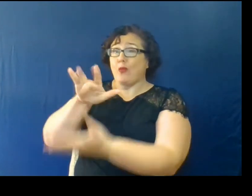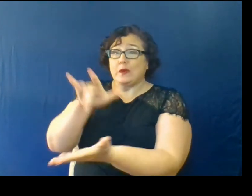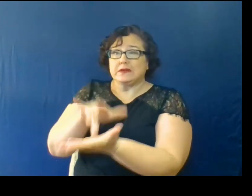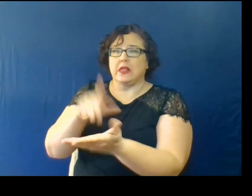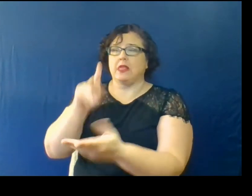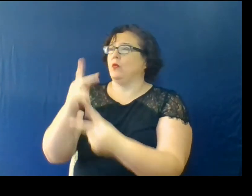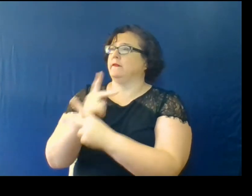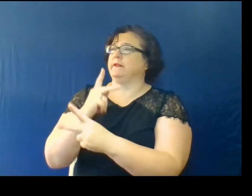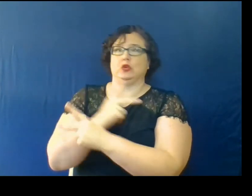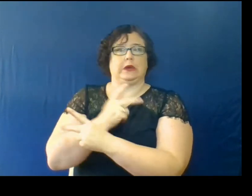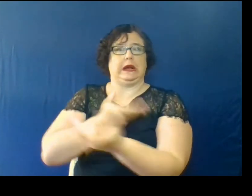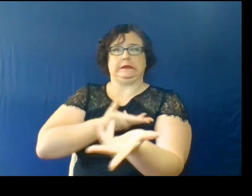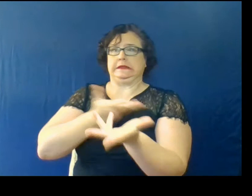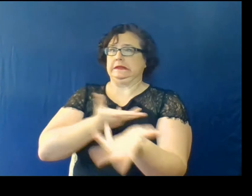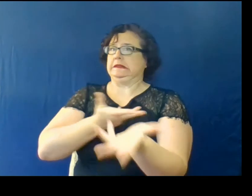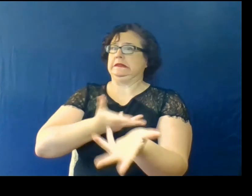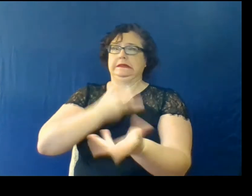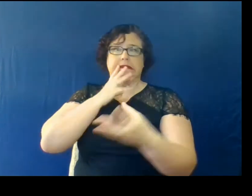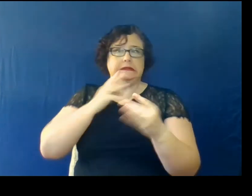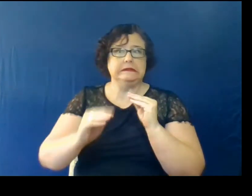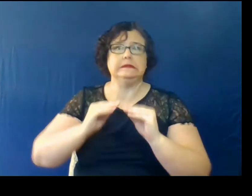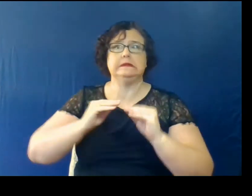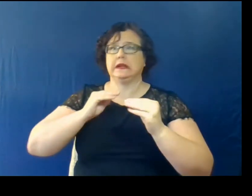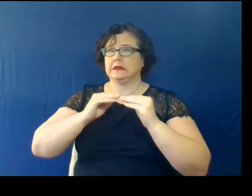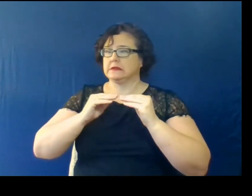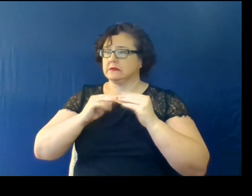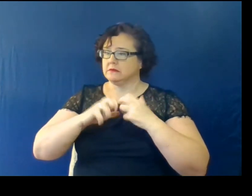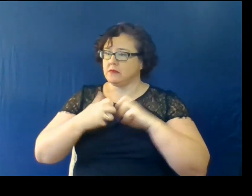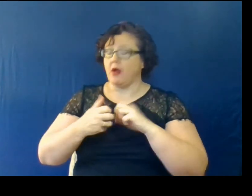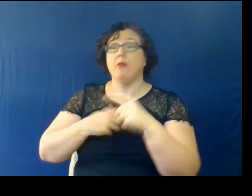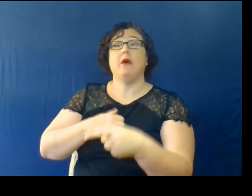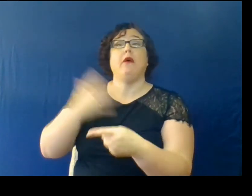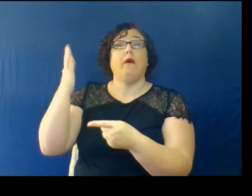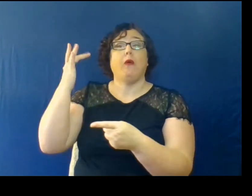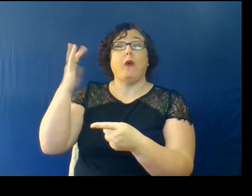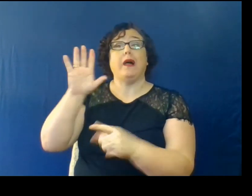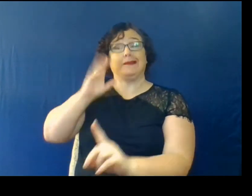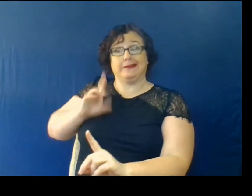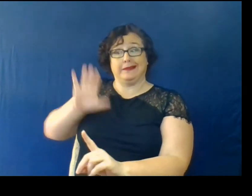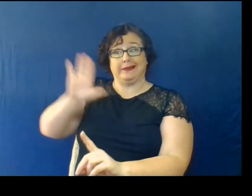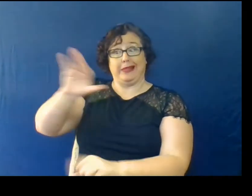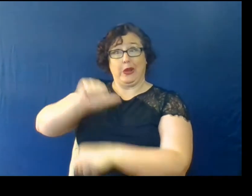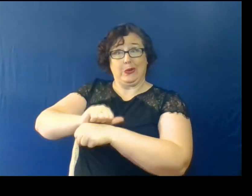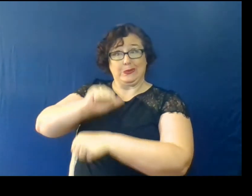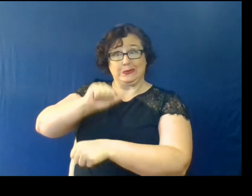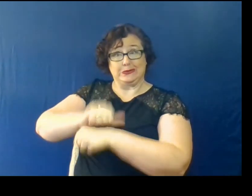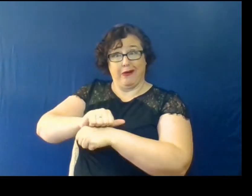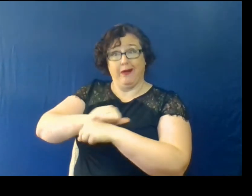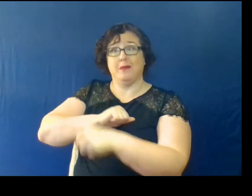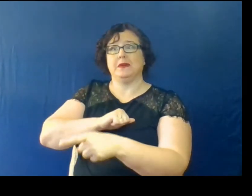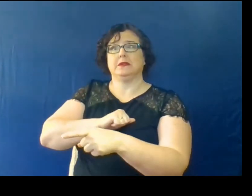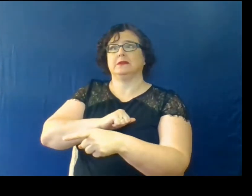And that's very important because the point there is that don't be scared. You know don't you know